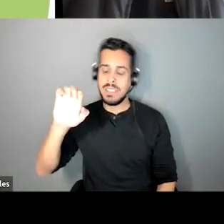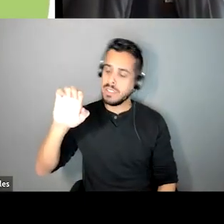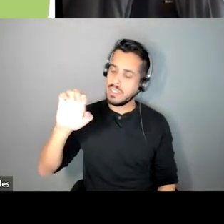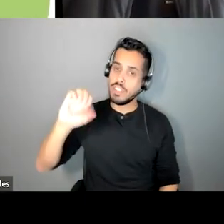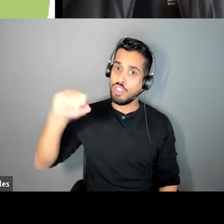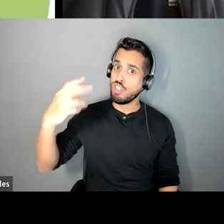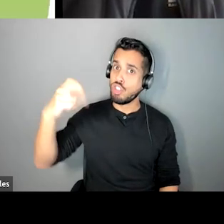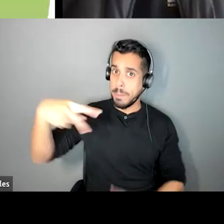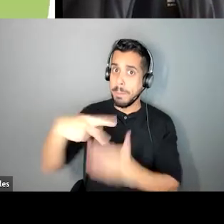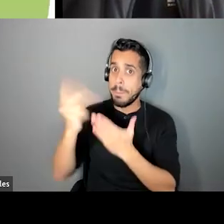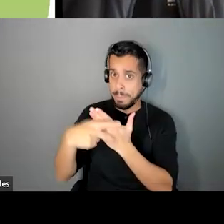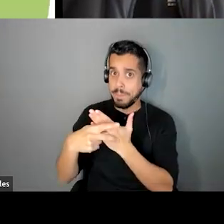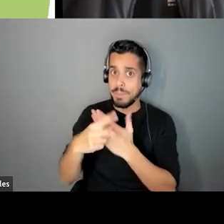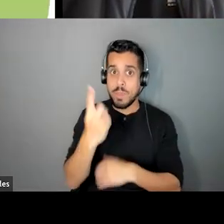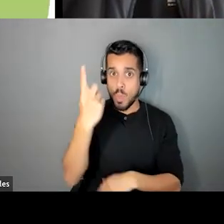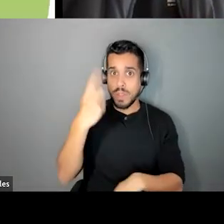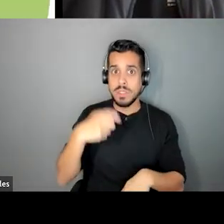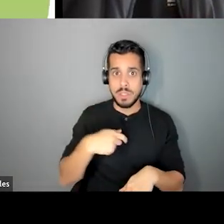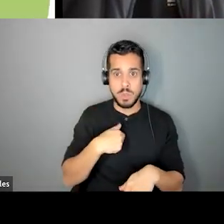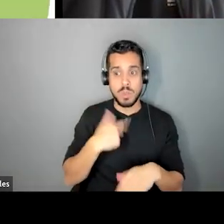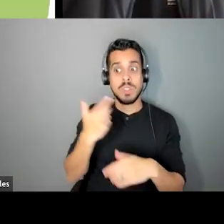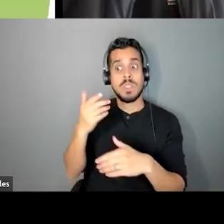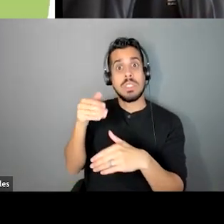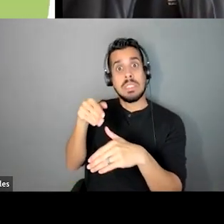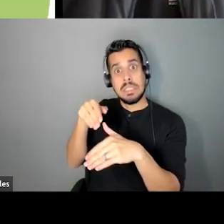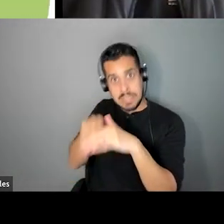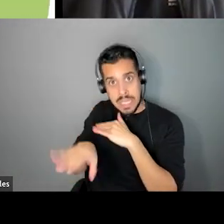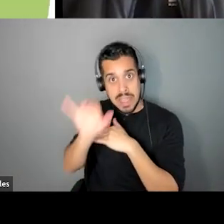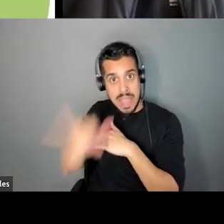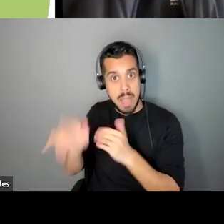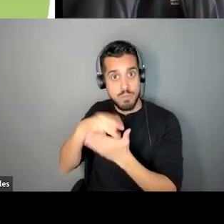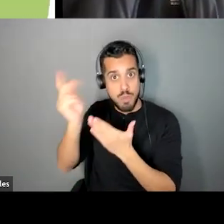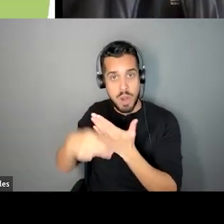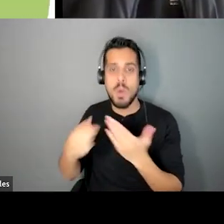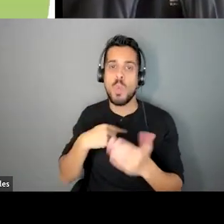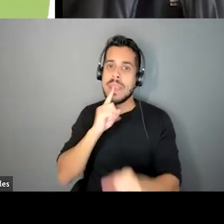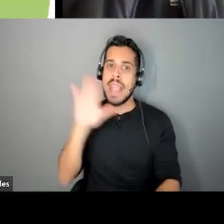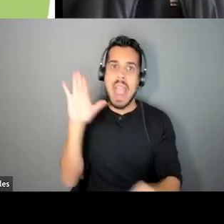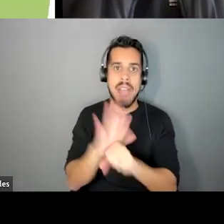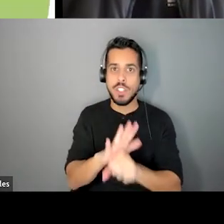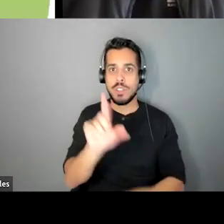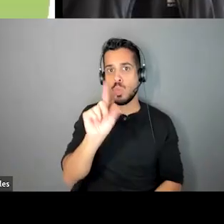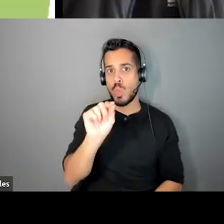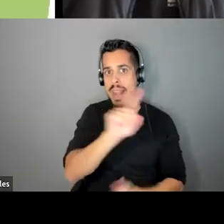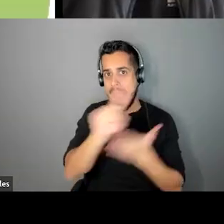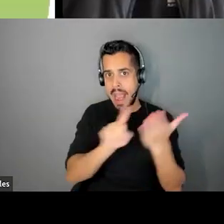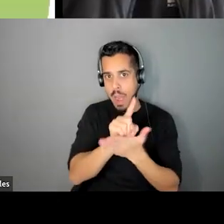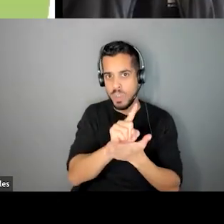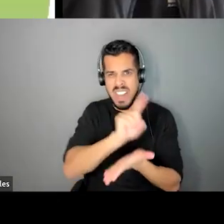once admitted into our registered apprenticeship program, we guarantee 20 hours a week for two full years.